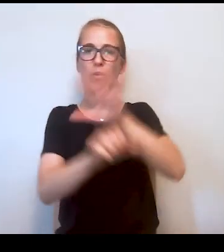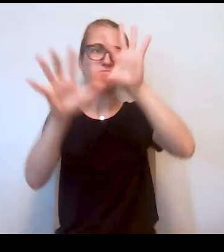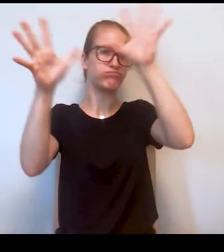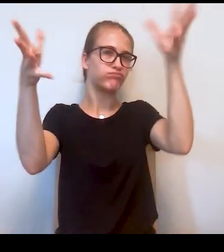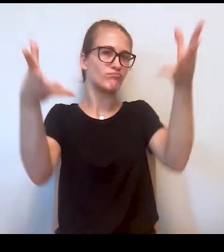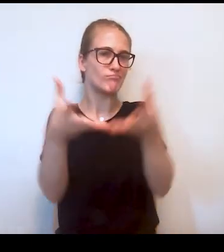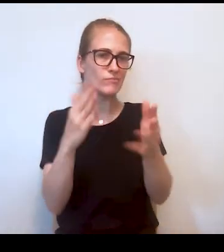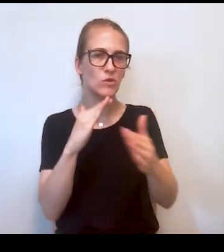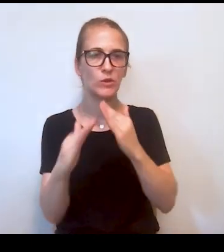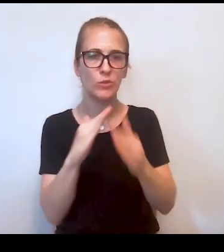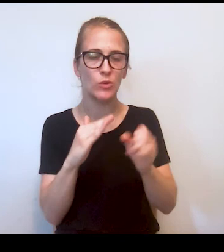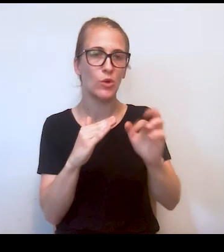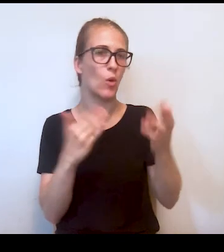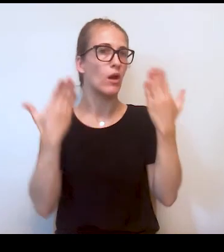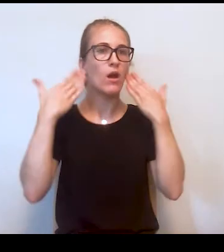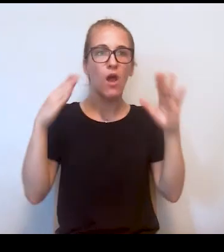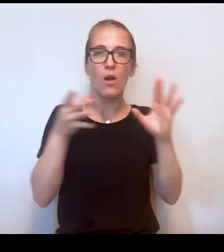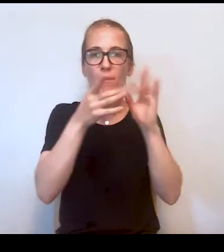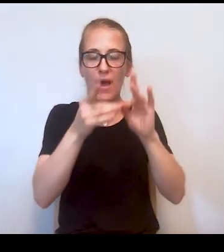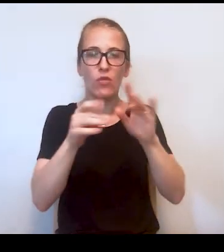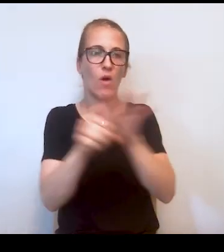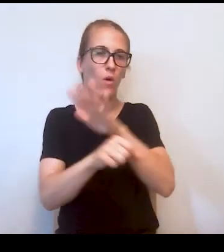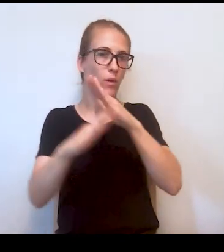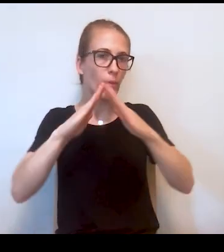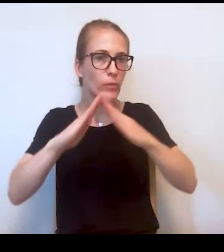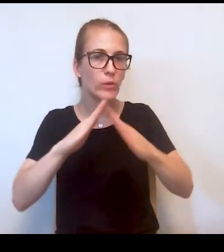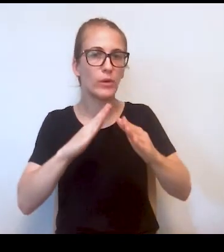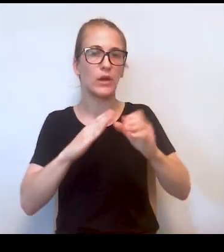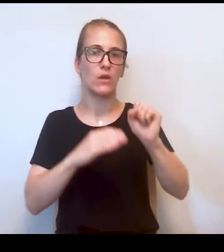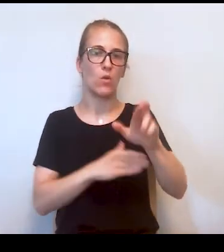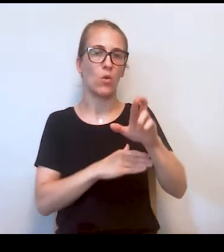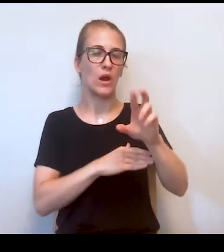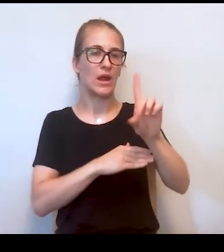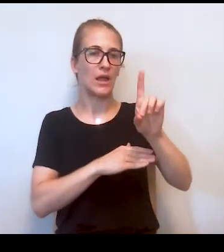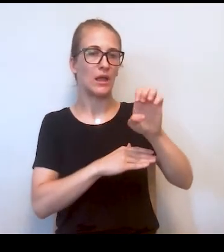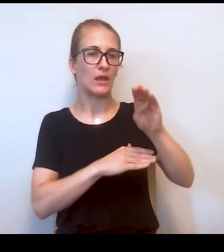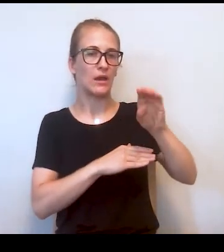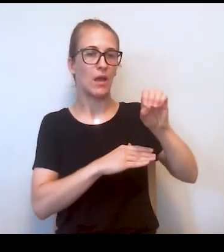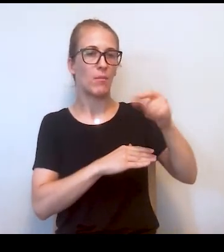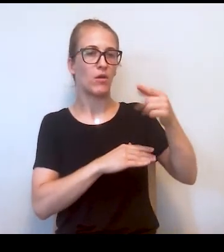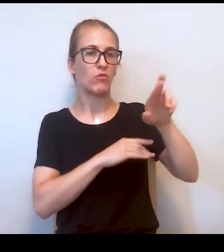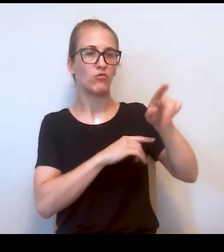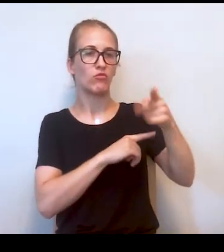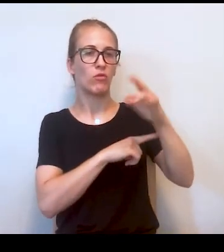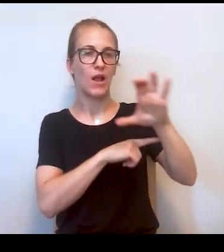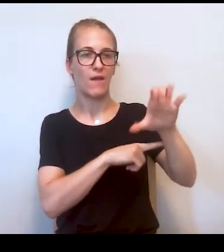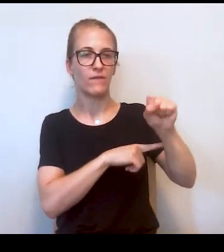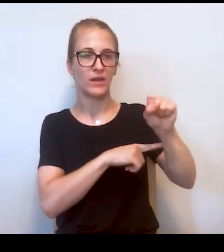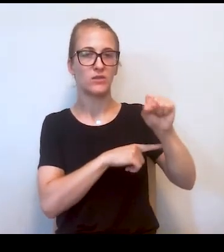That is so essential to actually making change, because awareness without awareness